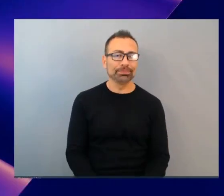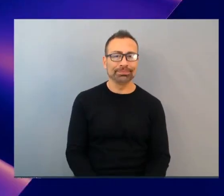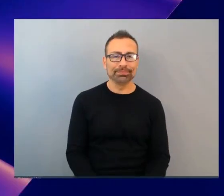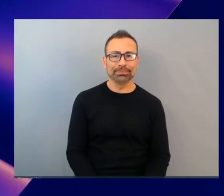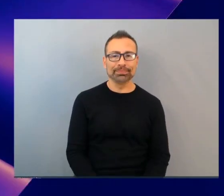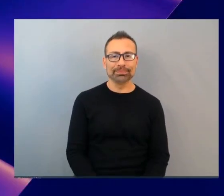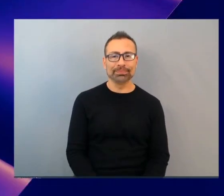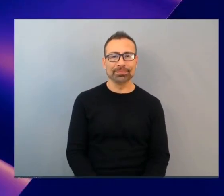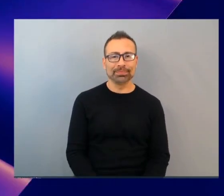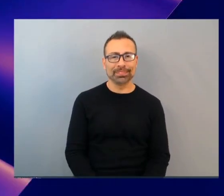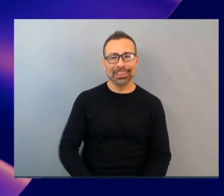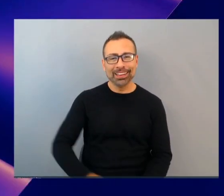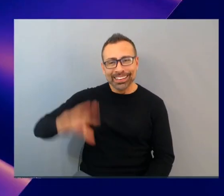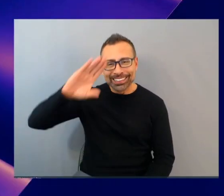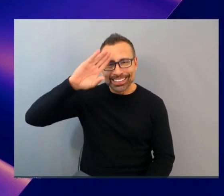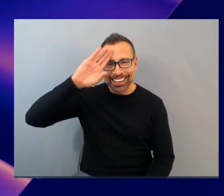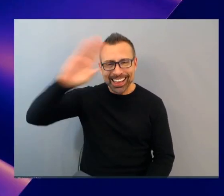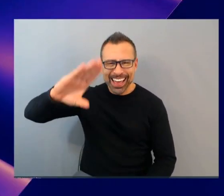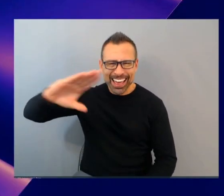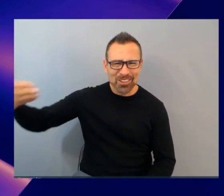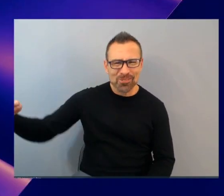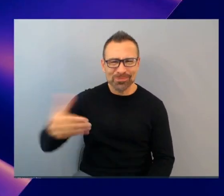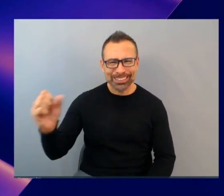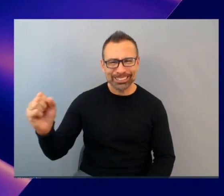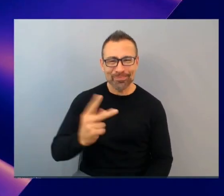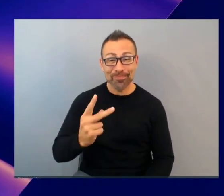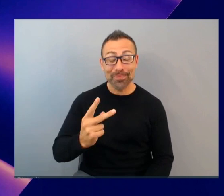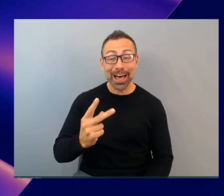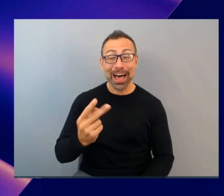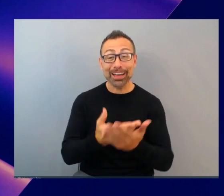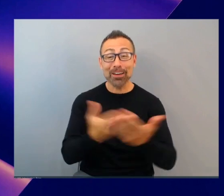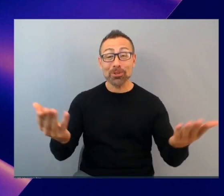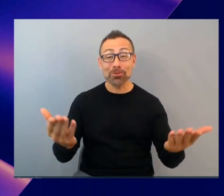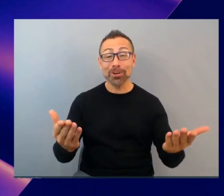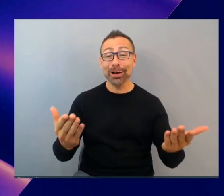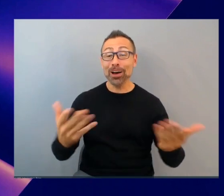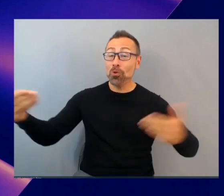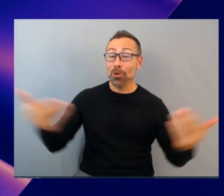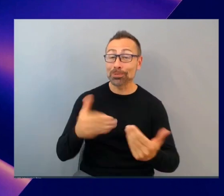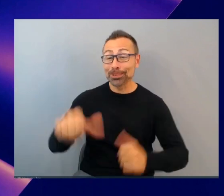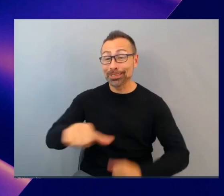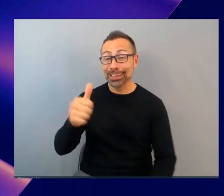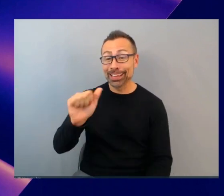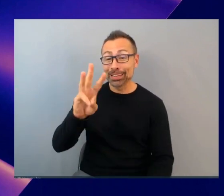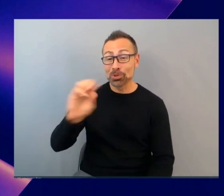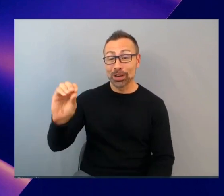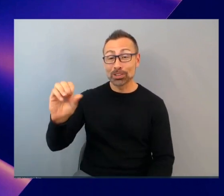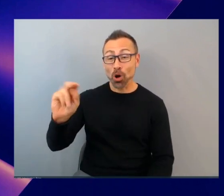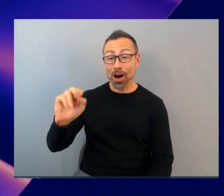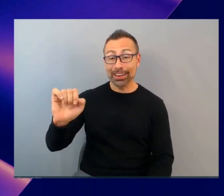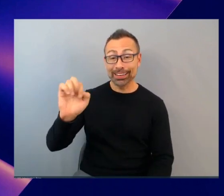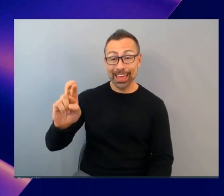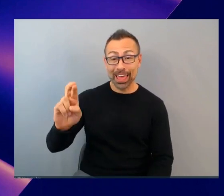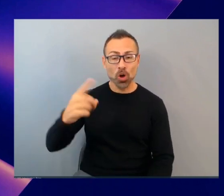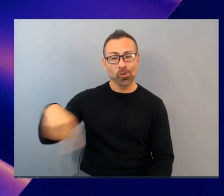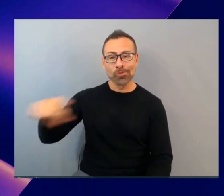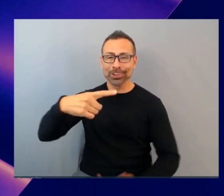Hey, welcome back, everyone. Welcome to another "AWS on Air" episode, where we're gonna go ahead and talk about "Cloud Quest: Cloud Practitioner".